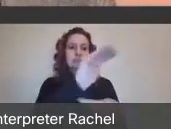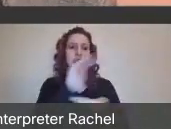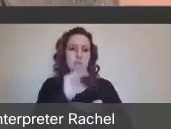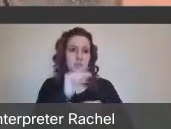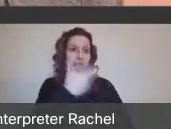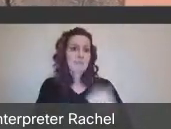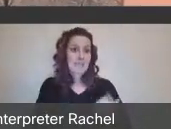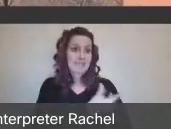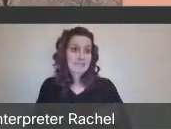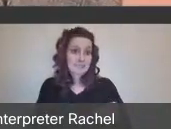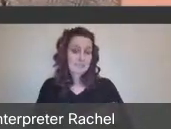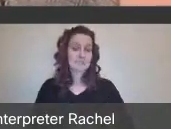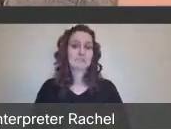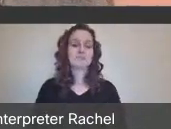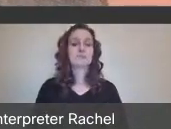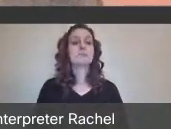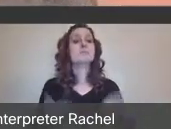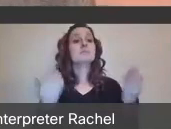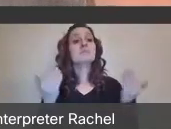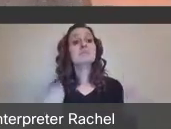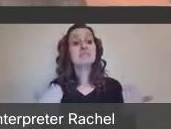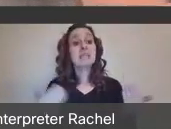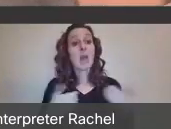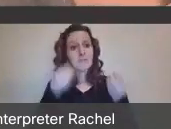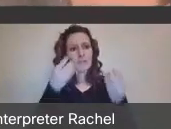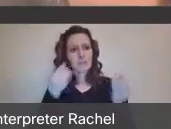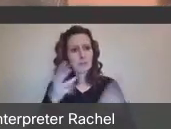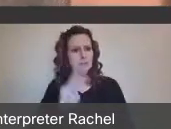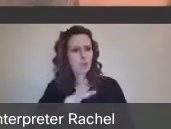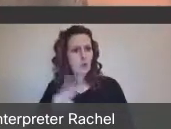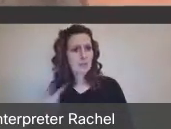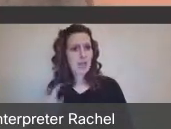We now have information on our website to give those of you who have pre-registered